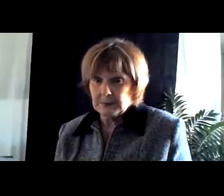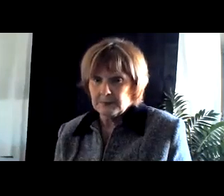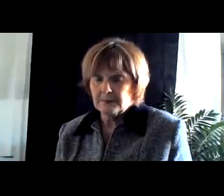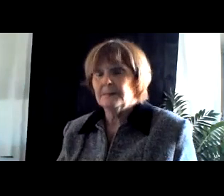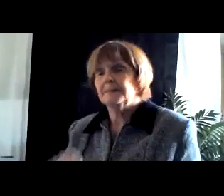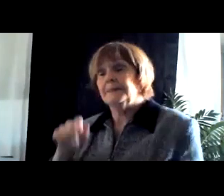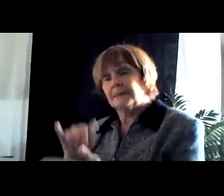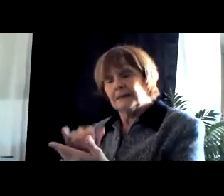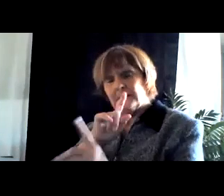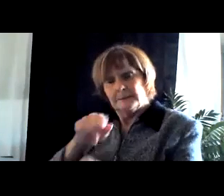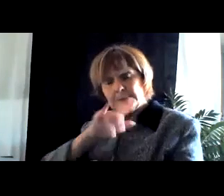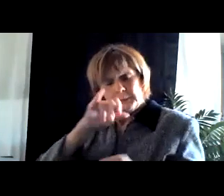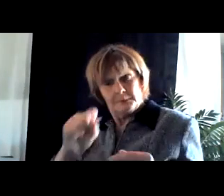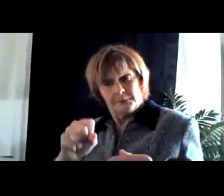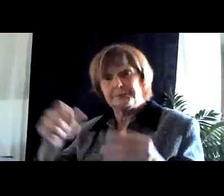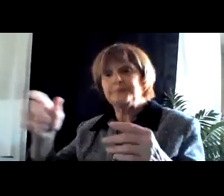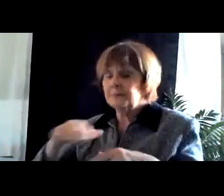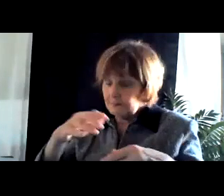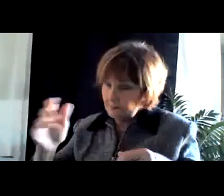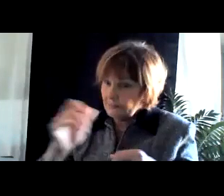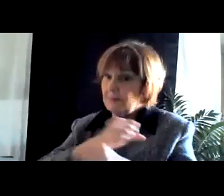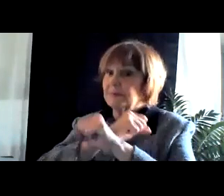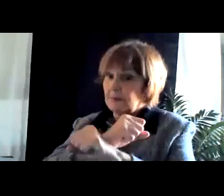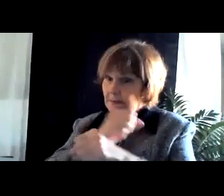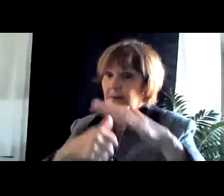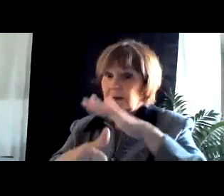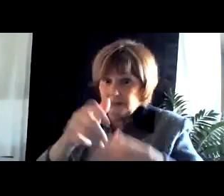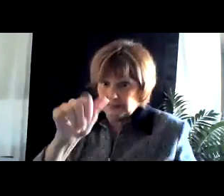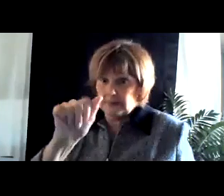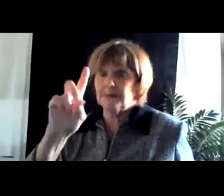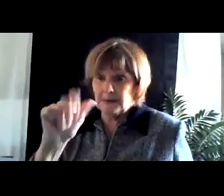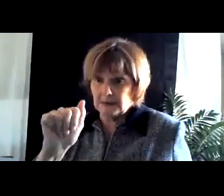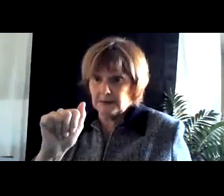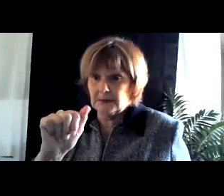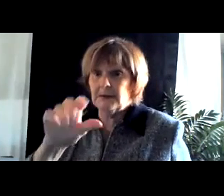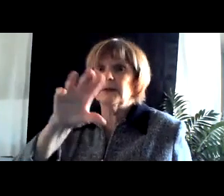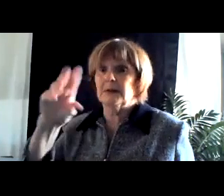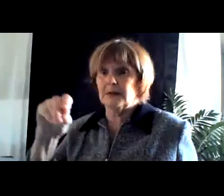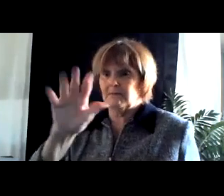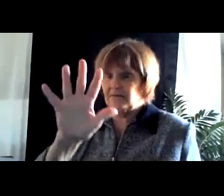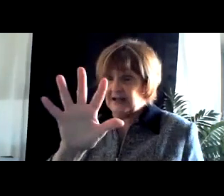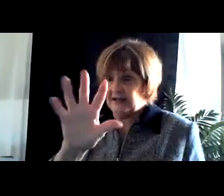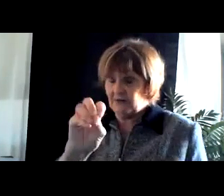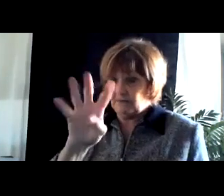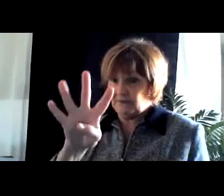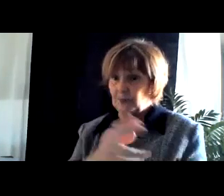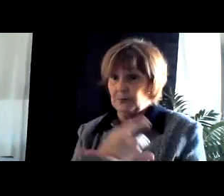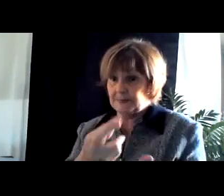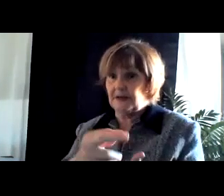are also protected under the ADA. They're also protected under section 504 of the Rehabilitation Act. So people with mental health disabilities